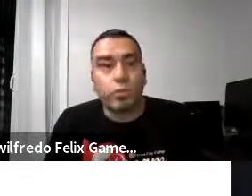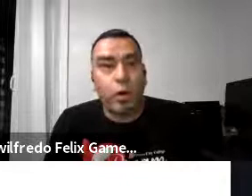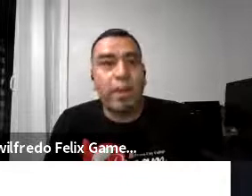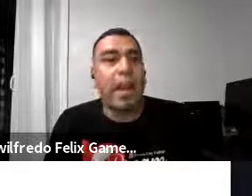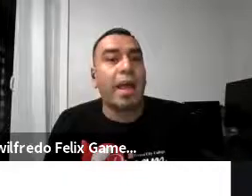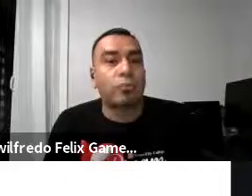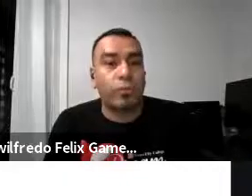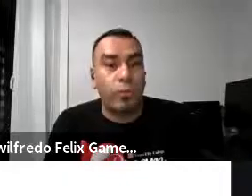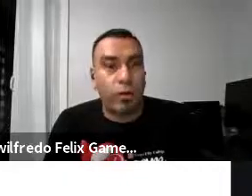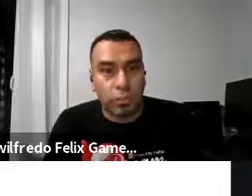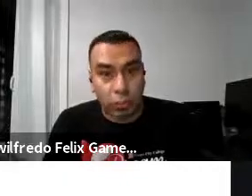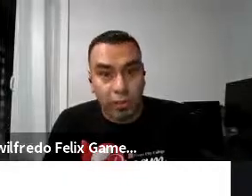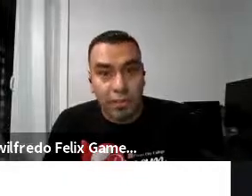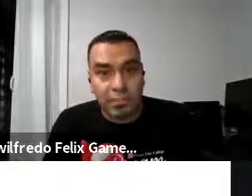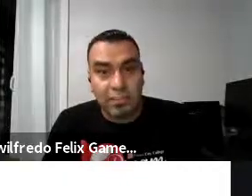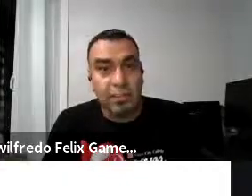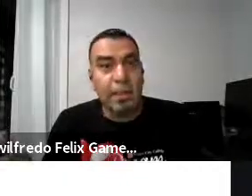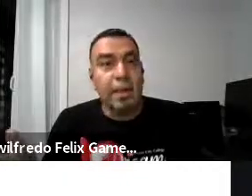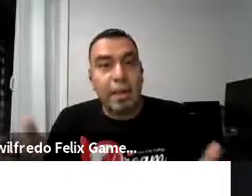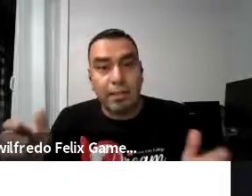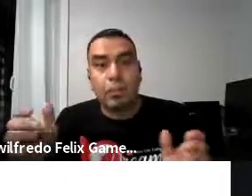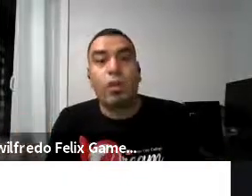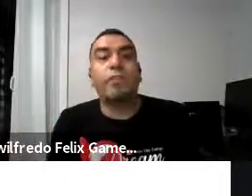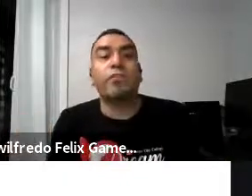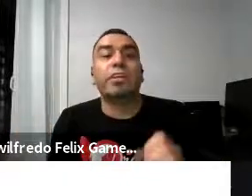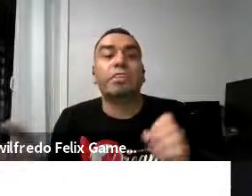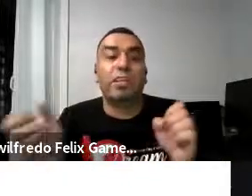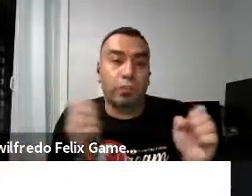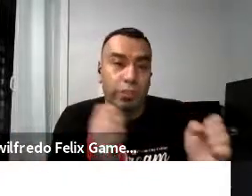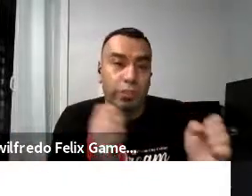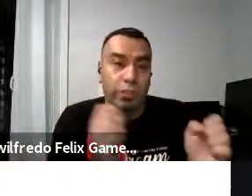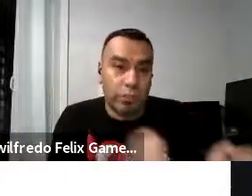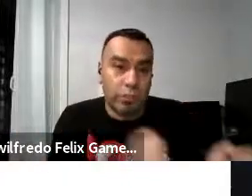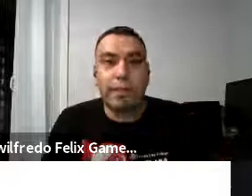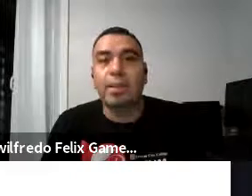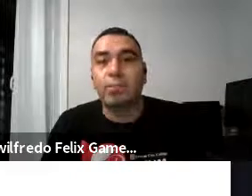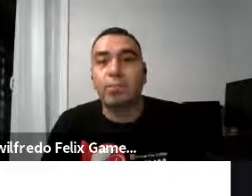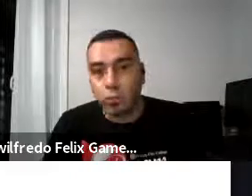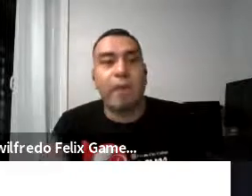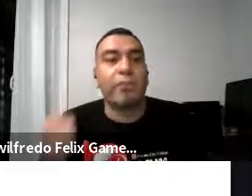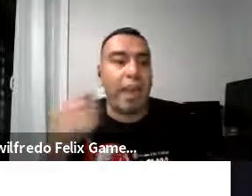the way to 12 in high school diploma or equivalency. And then they qualify for in state tuition, and they have to also apply